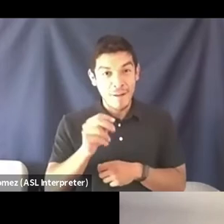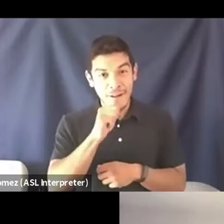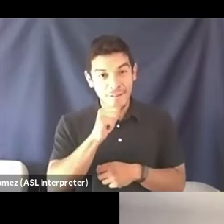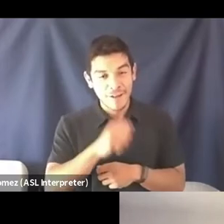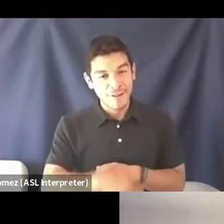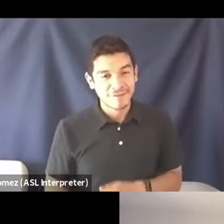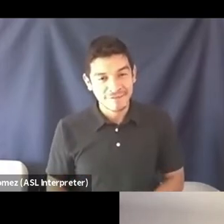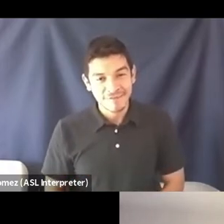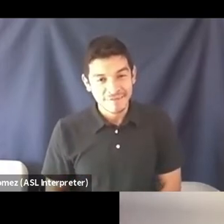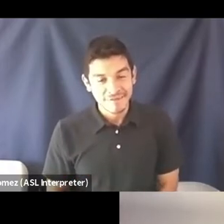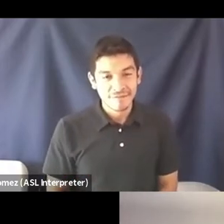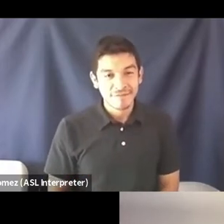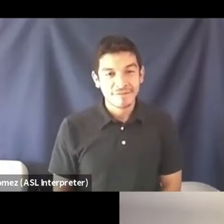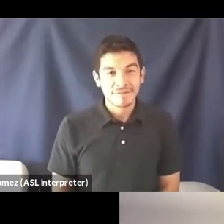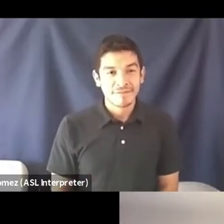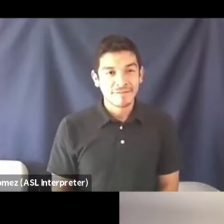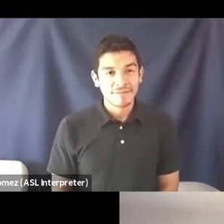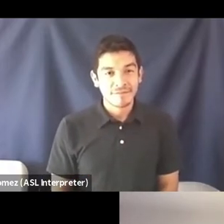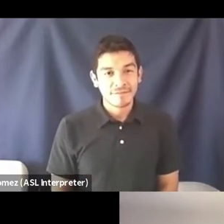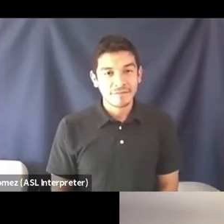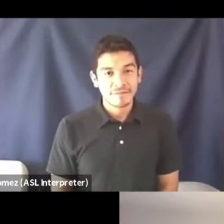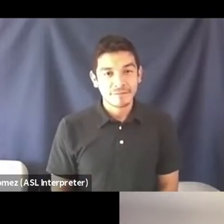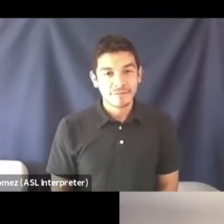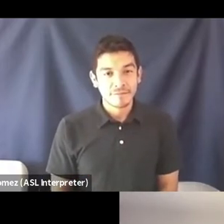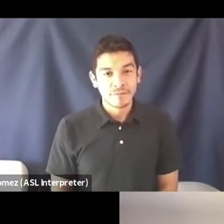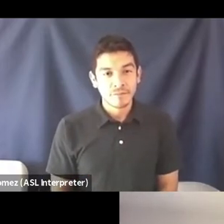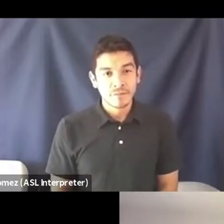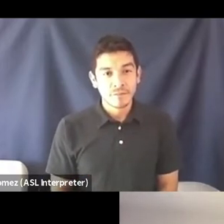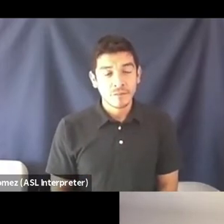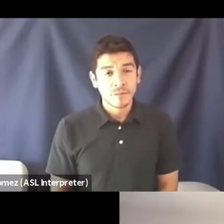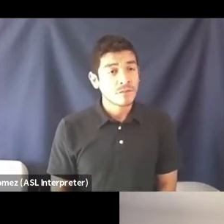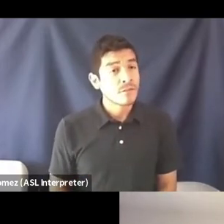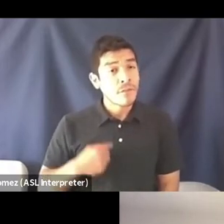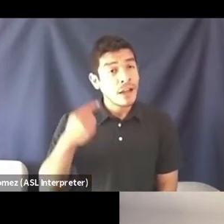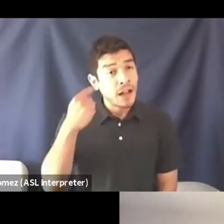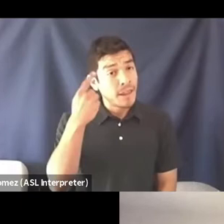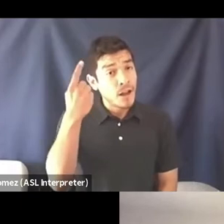We're gonna start this discussion. So I think one of the things that really immediately struck